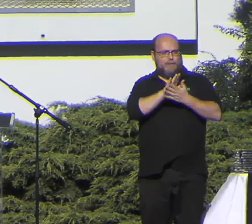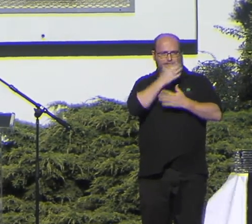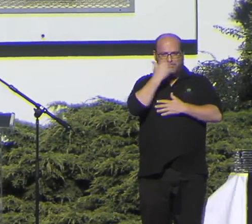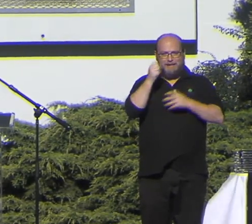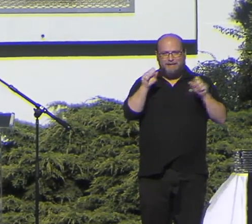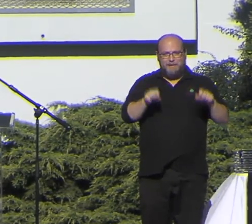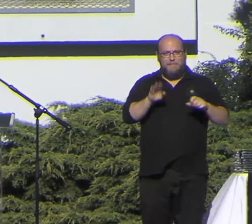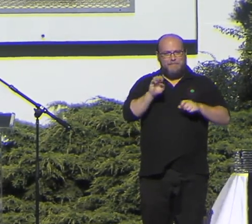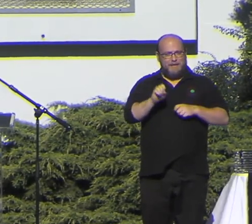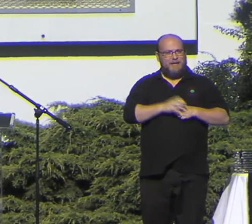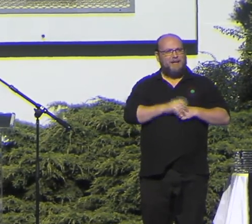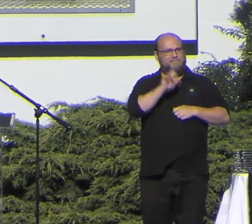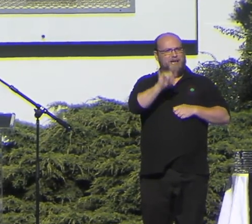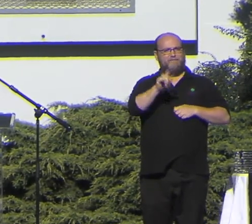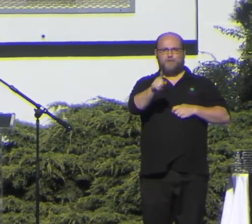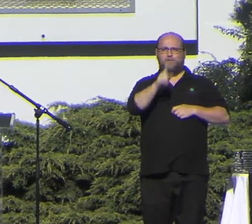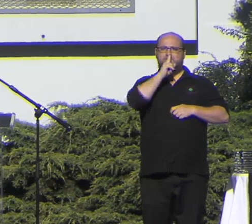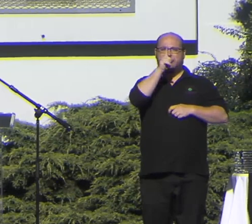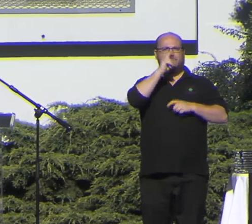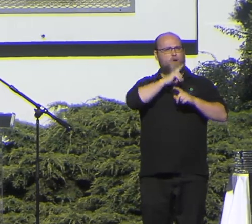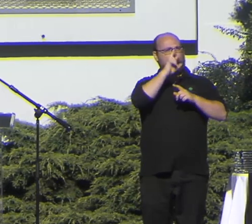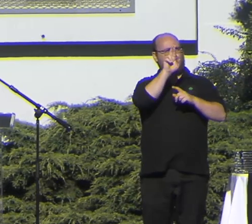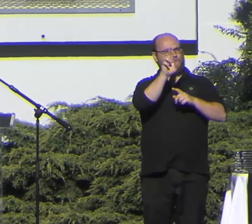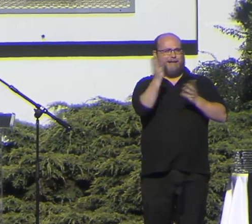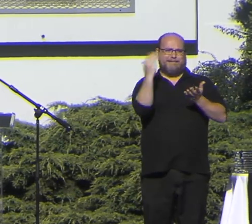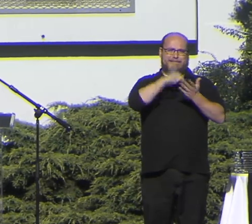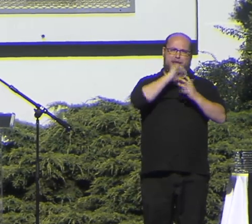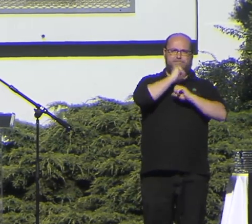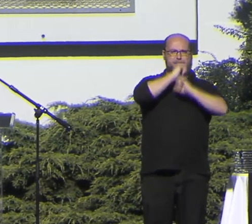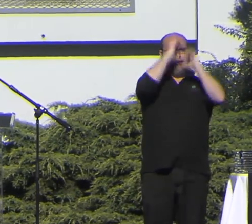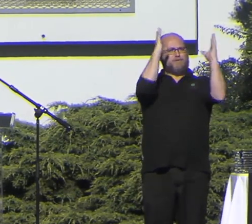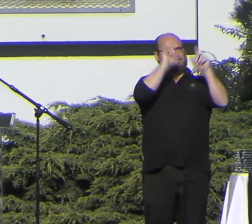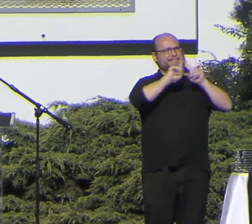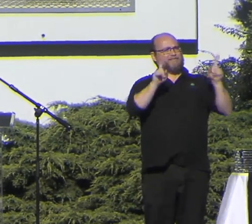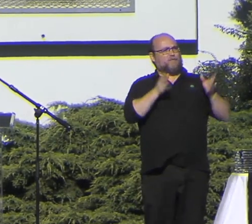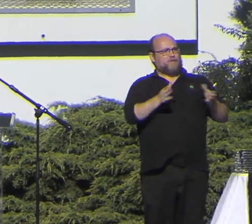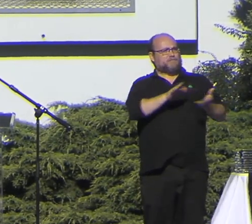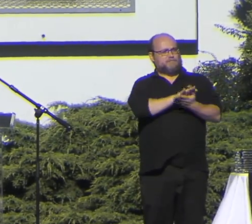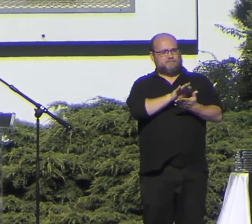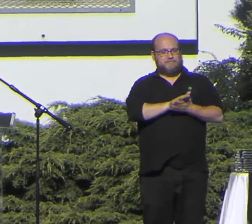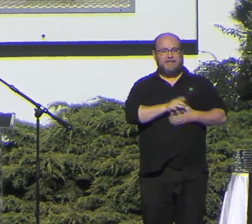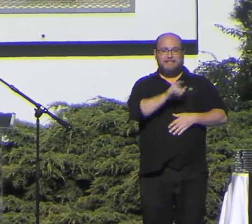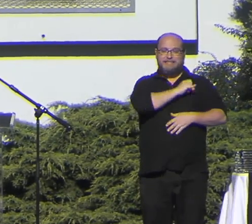what school looked like this year. Thank you to the staff. The custodians security guards nurses.